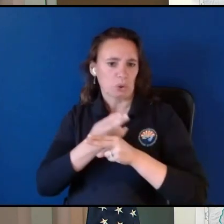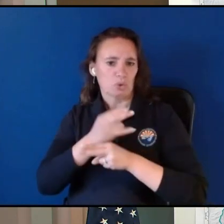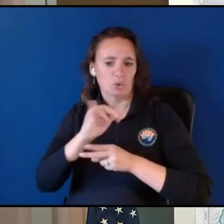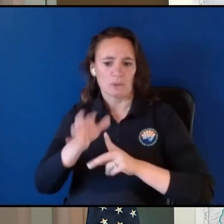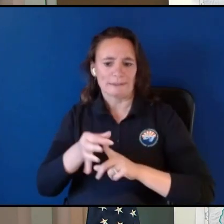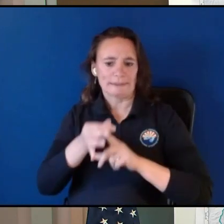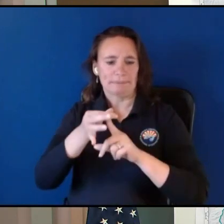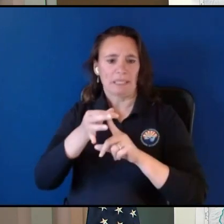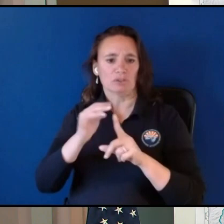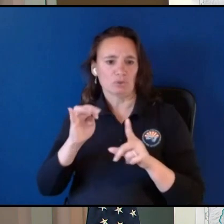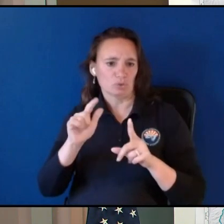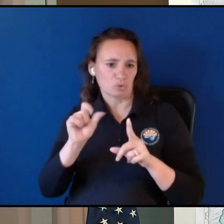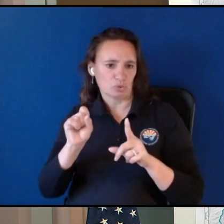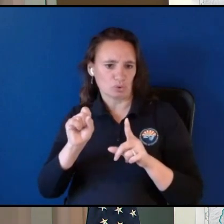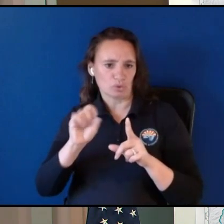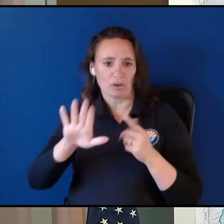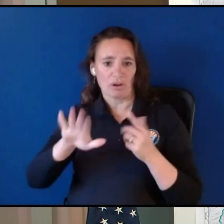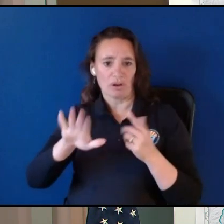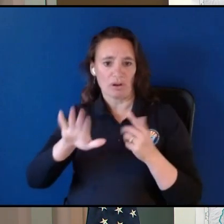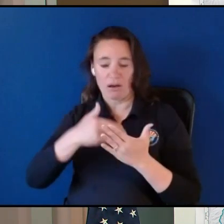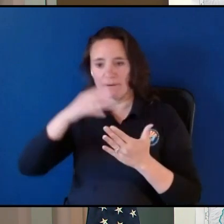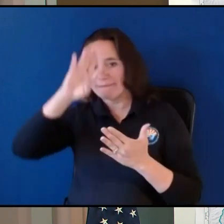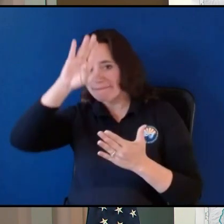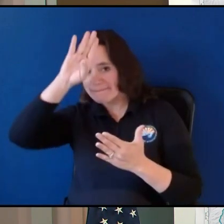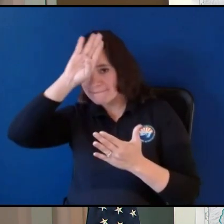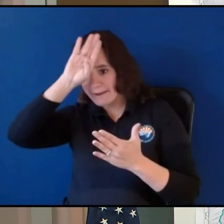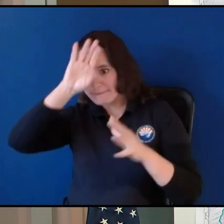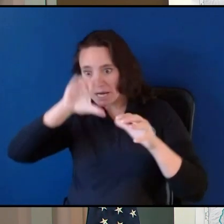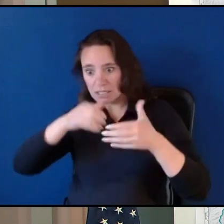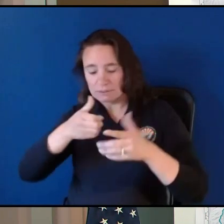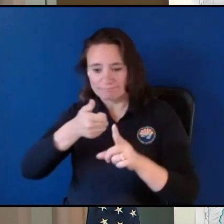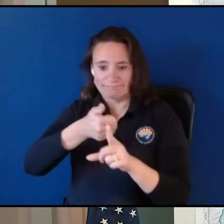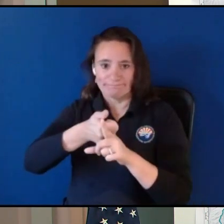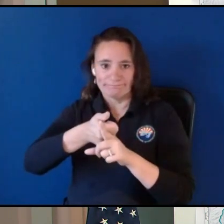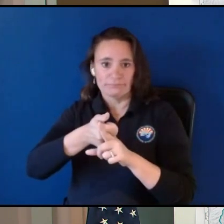firefighters trained. A big thing for the public is you